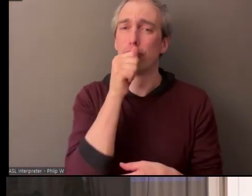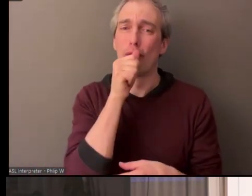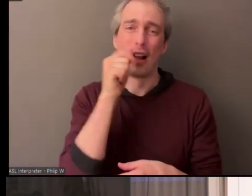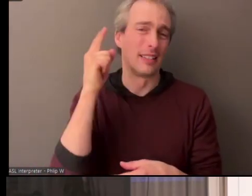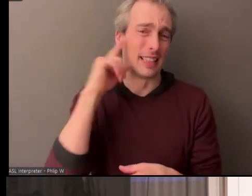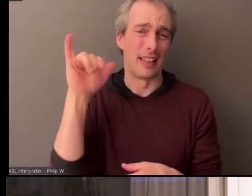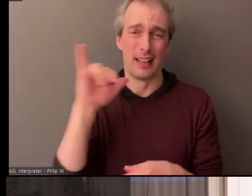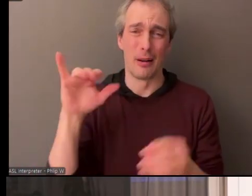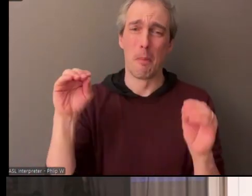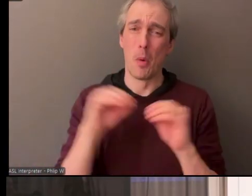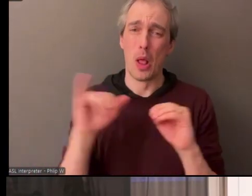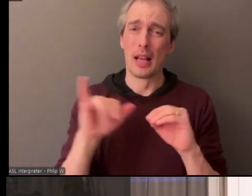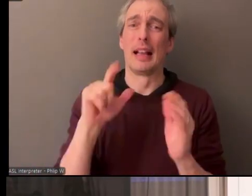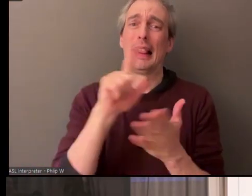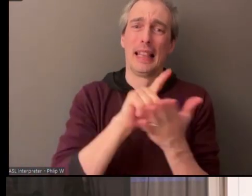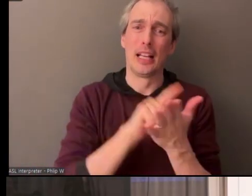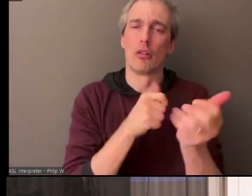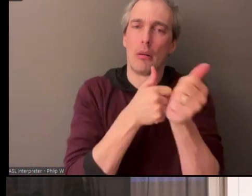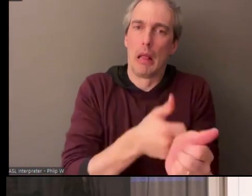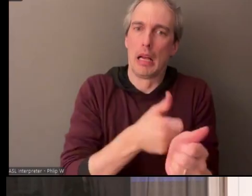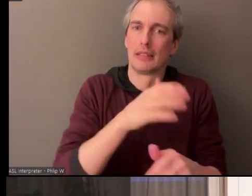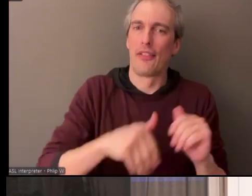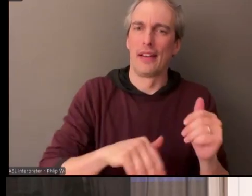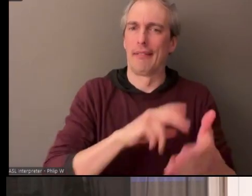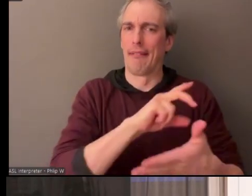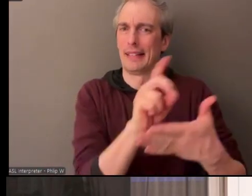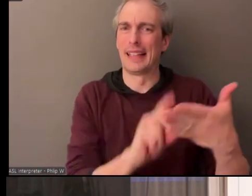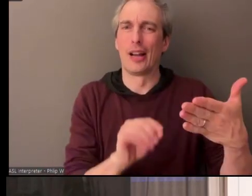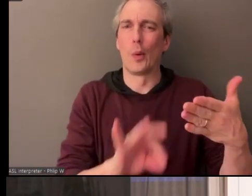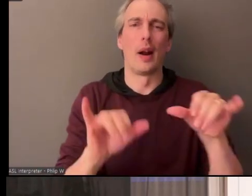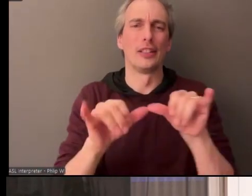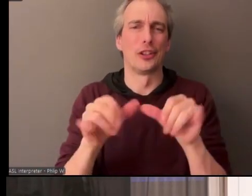But really, what that all amounts to is this: I am really focused on building